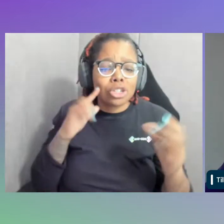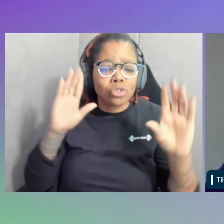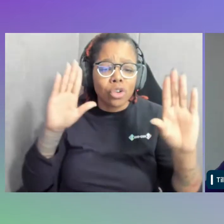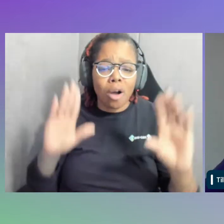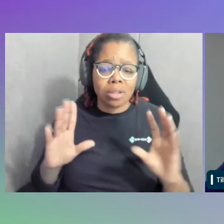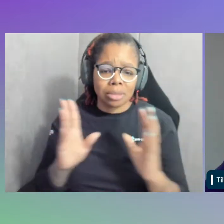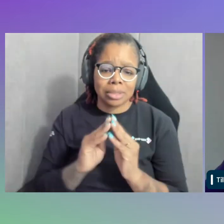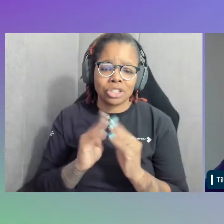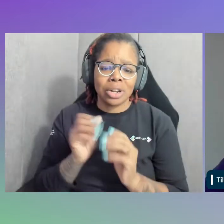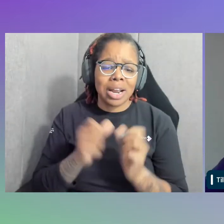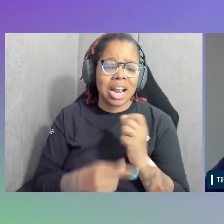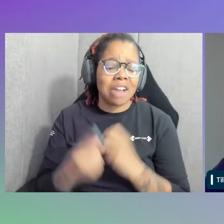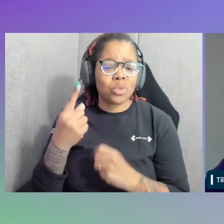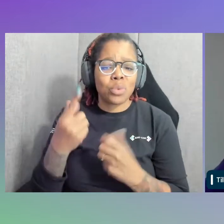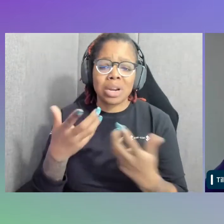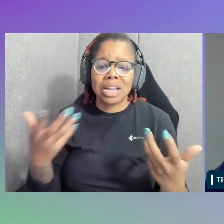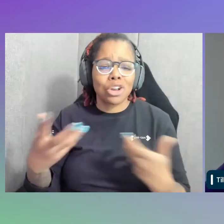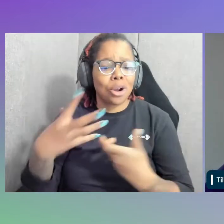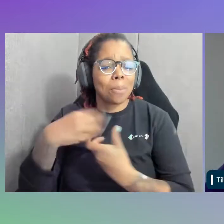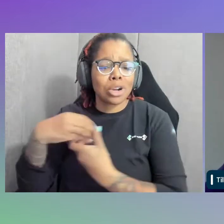on here participating. Thank you